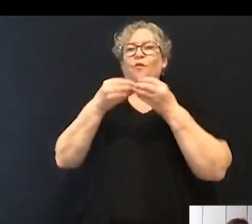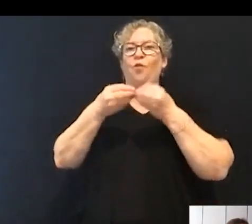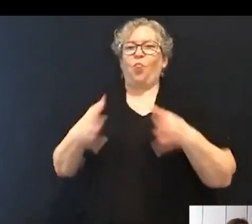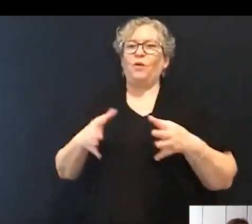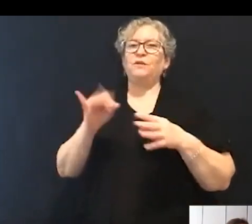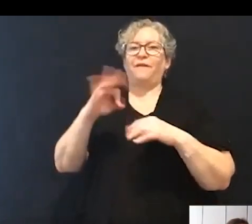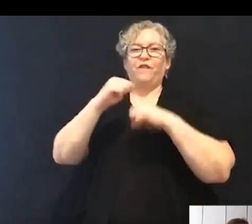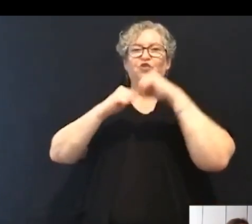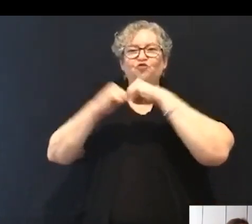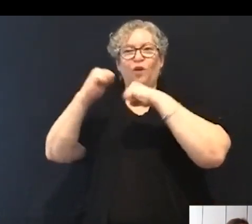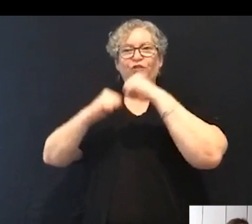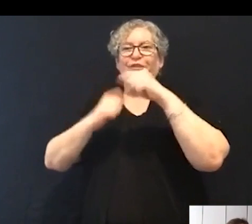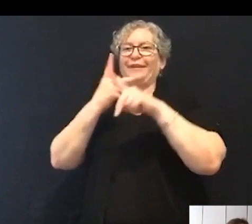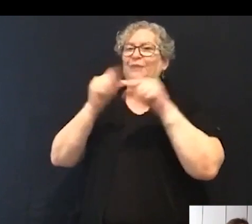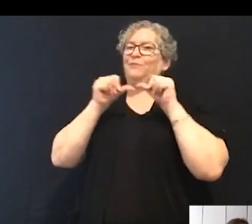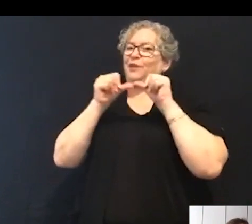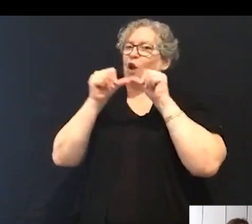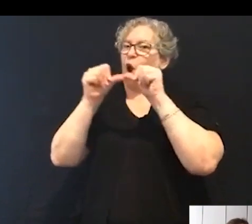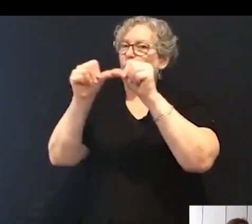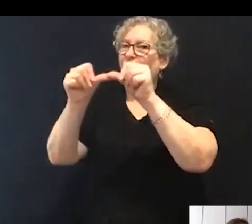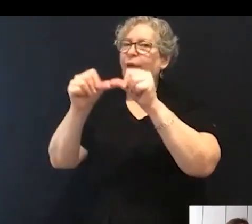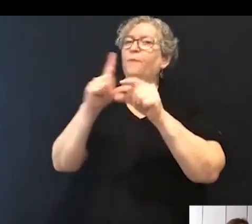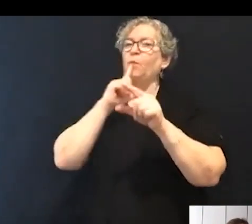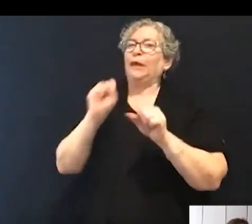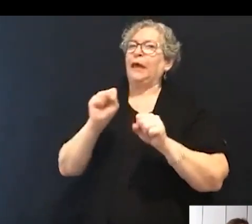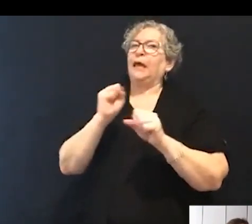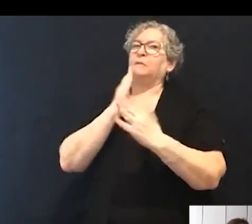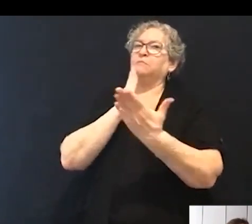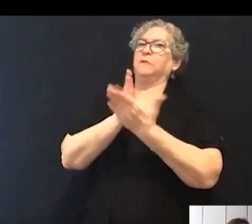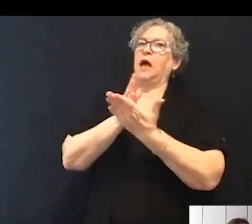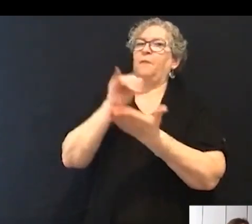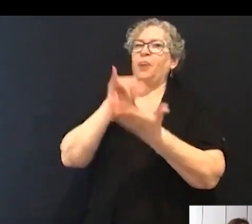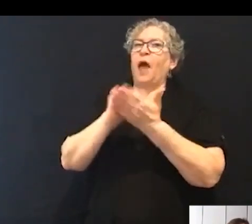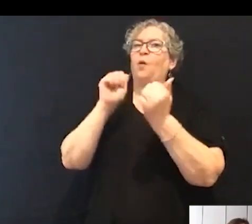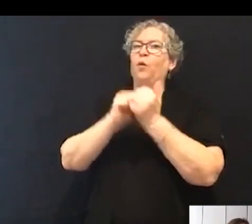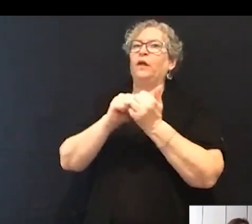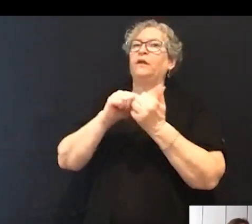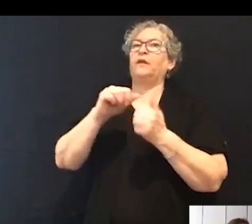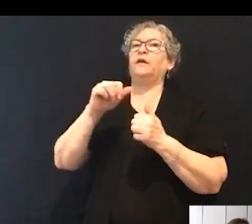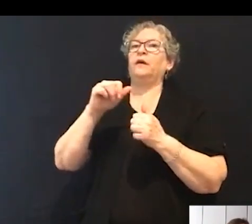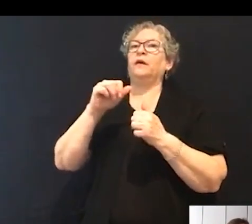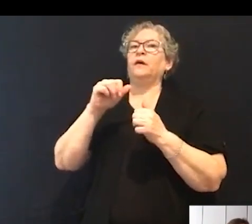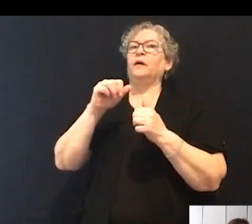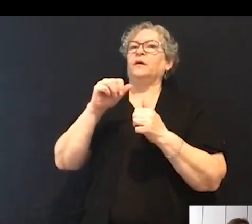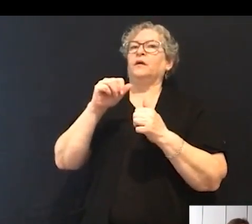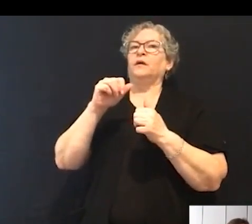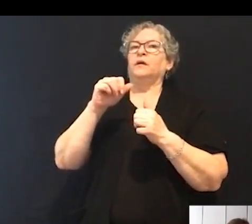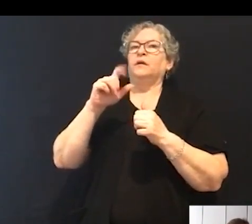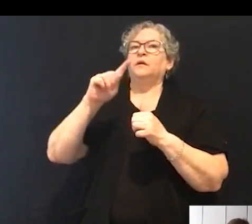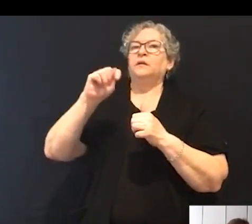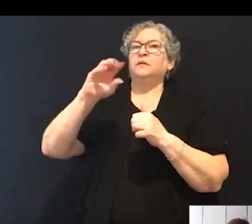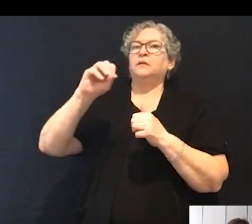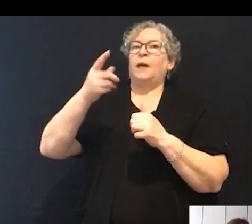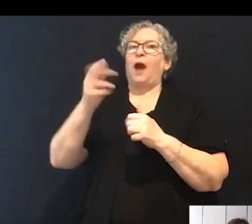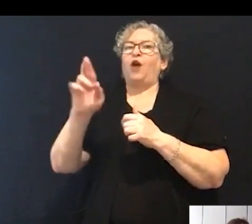And this can be captured with optical coherence tomography. The degeneration of photoreceptors cells